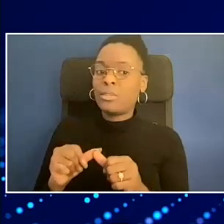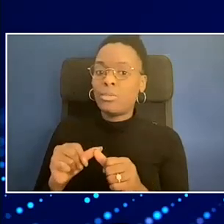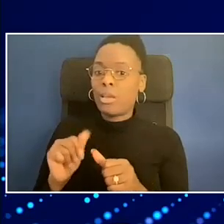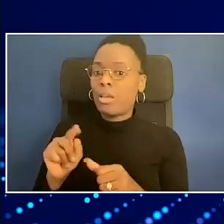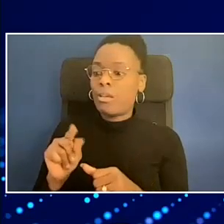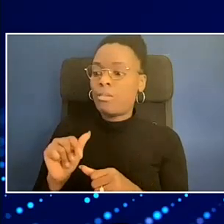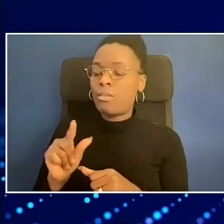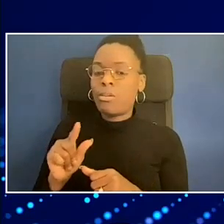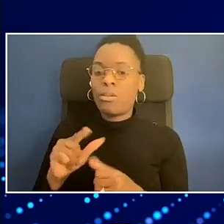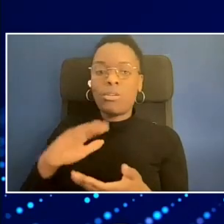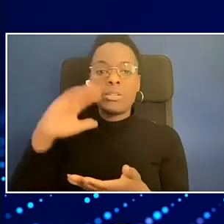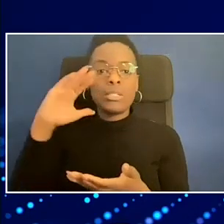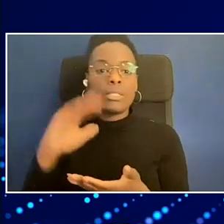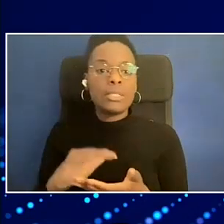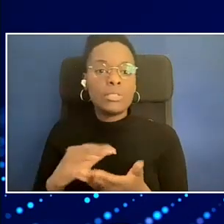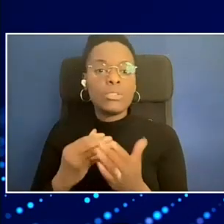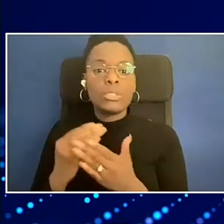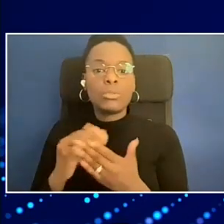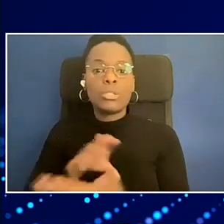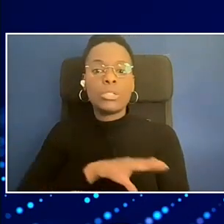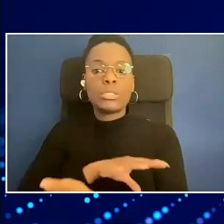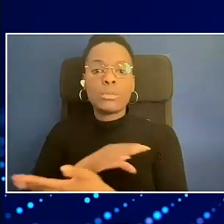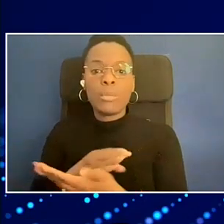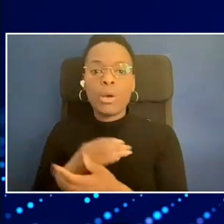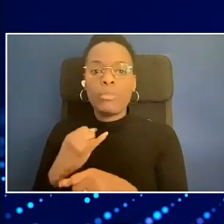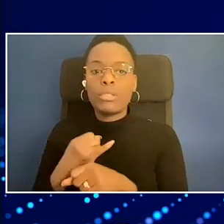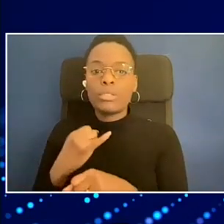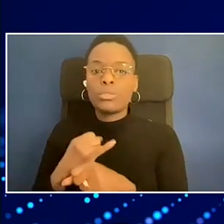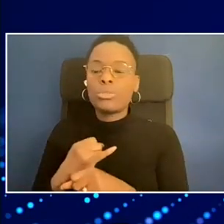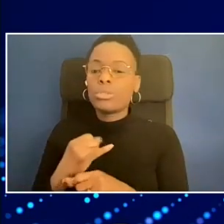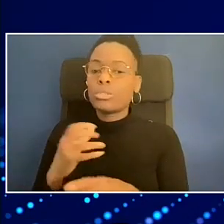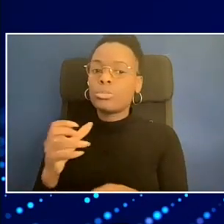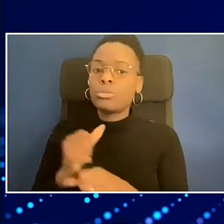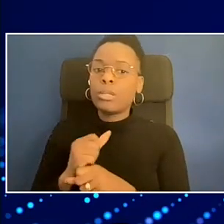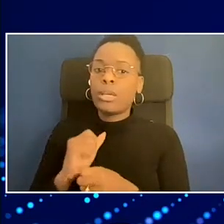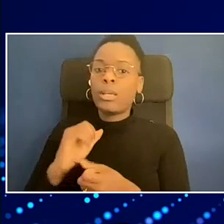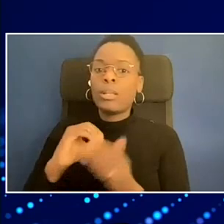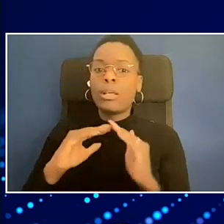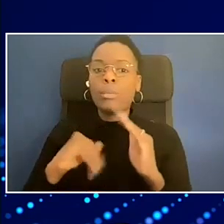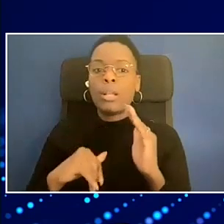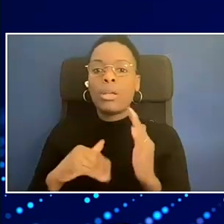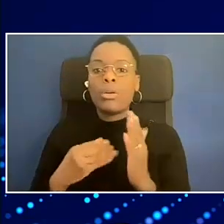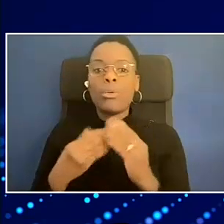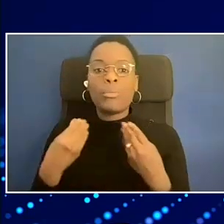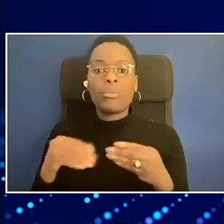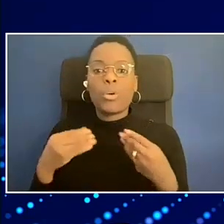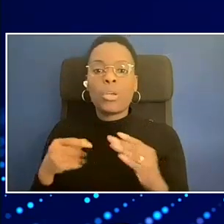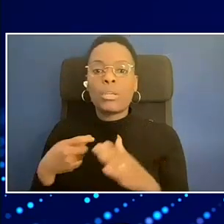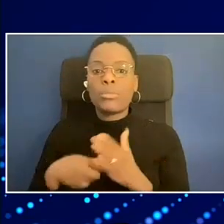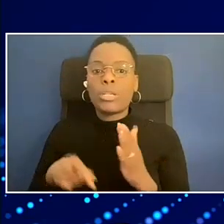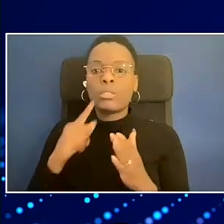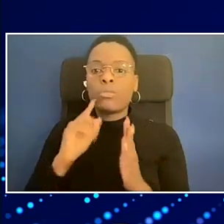of institutions to get below market pricing for books and supplies, thereby increasing costs for students and fewer